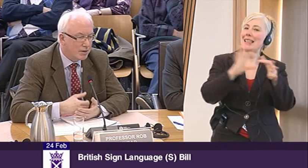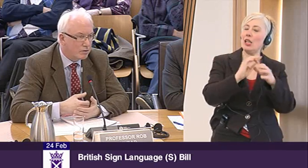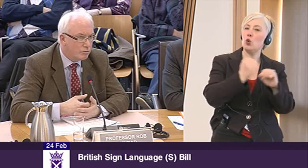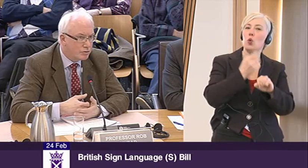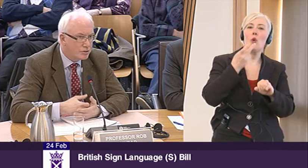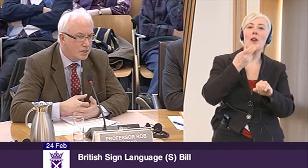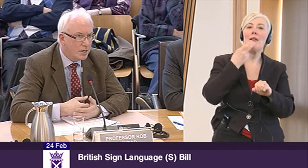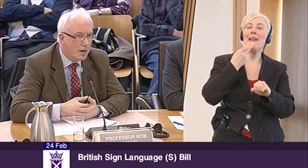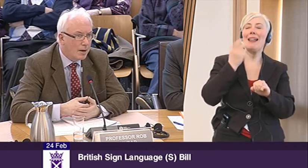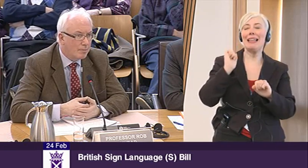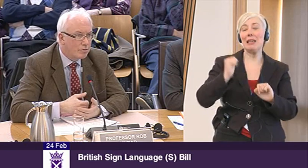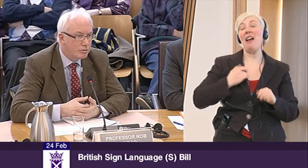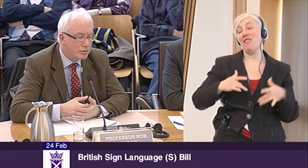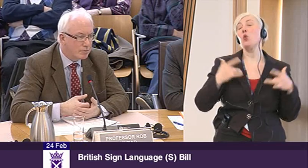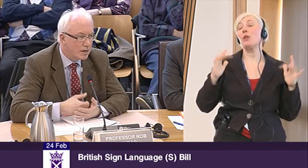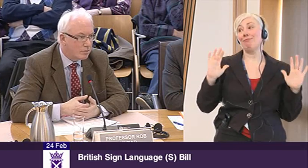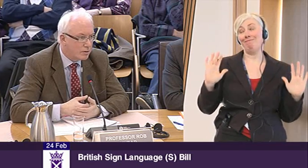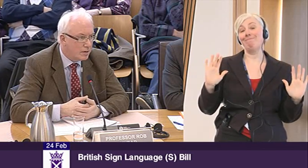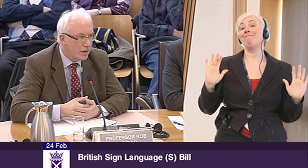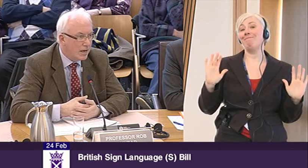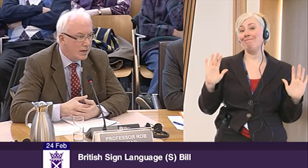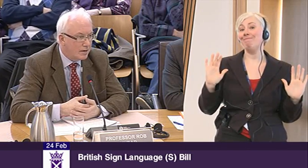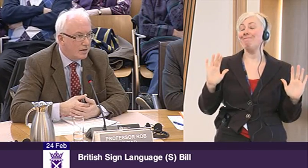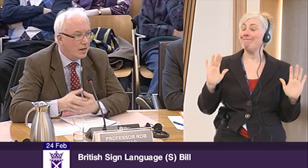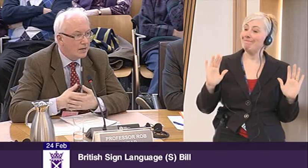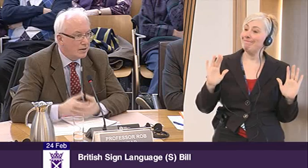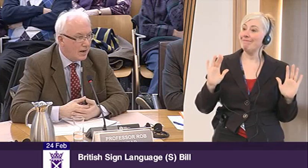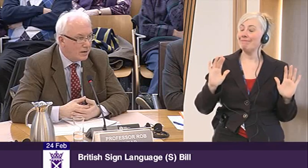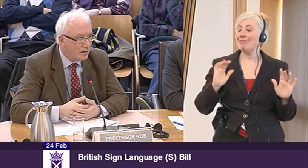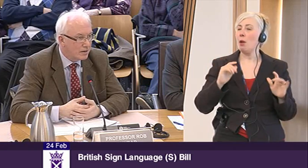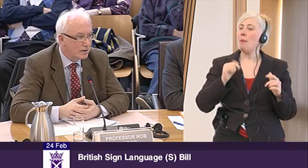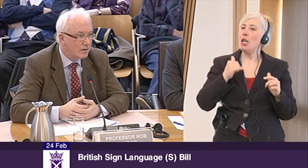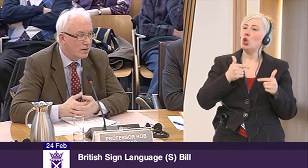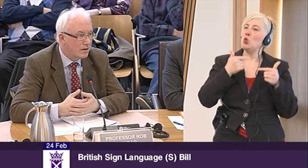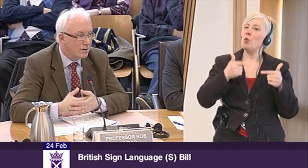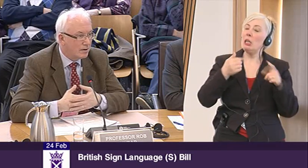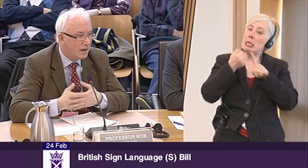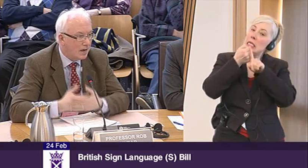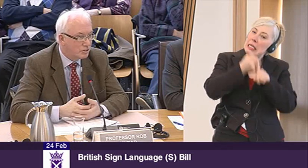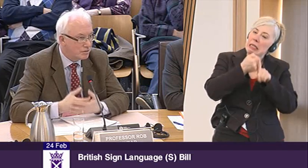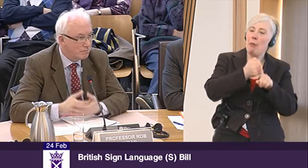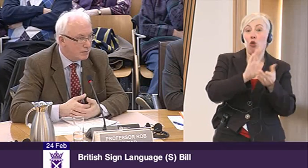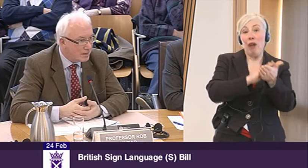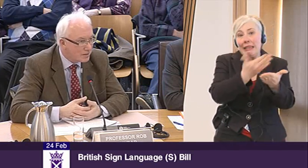In my opinion there is a little too much emphasis on translation of annual reports and such